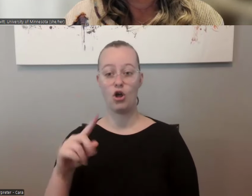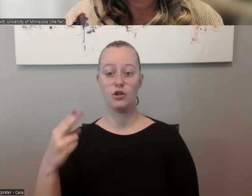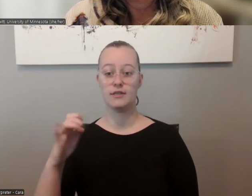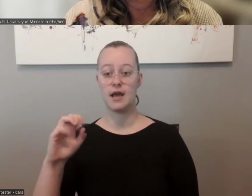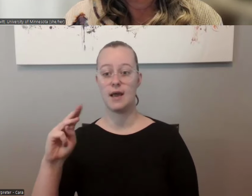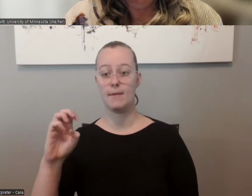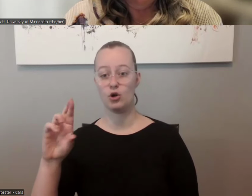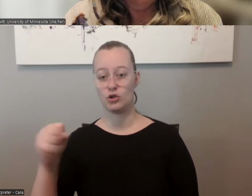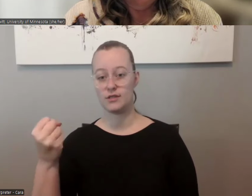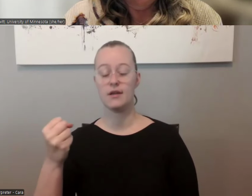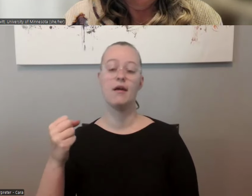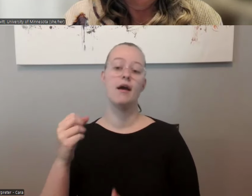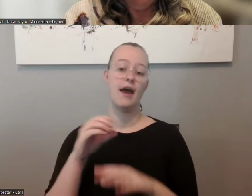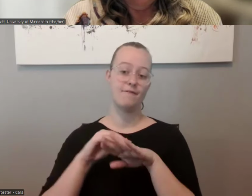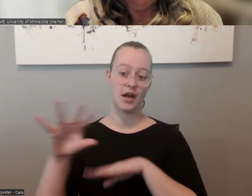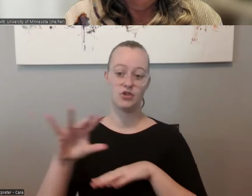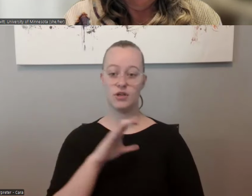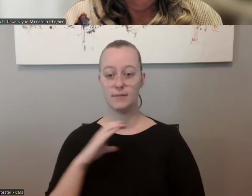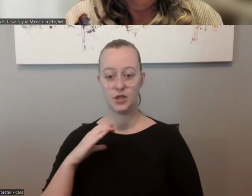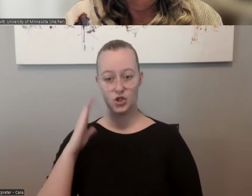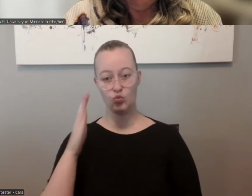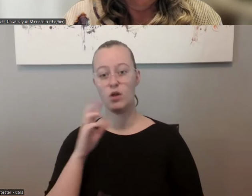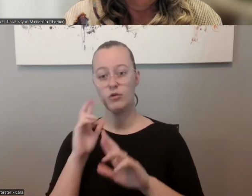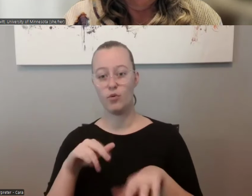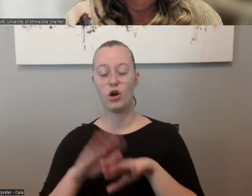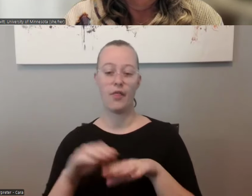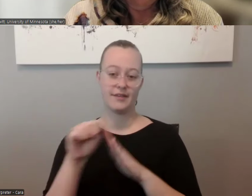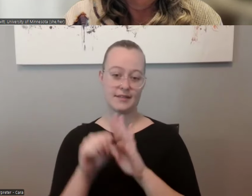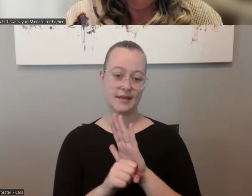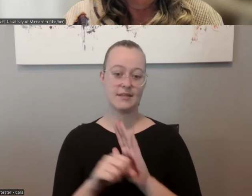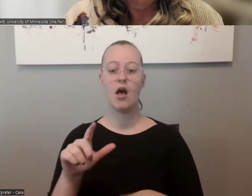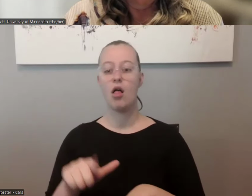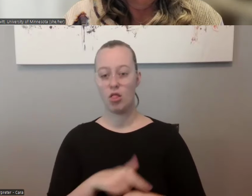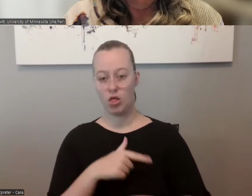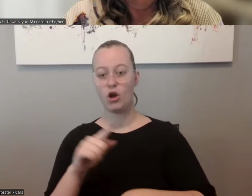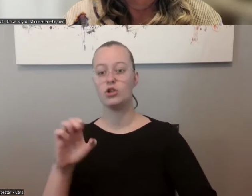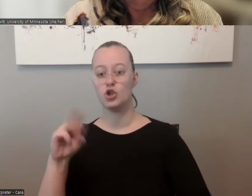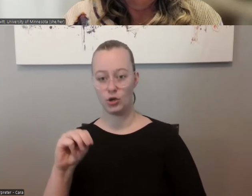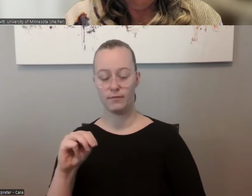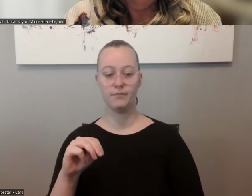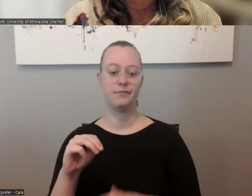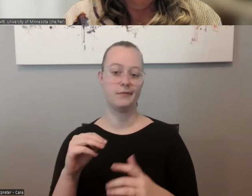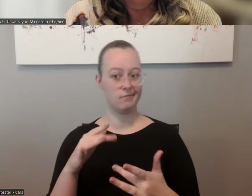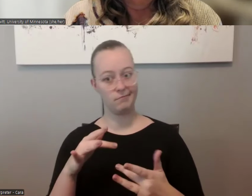Dementia Care Long Term Advisory Commission, which will report about the state's long term care facilities capacity and evaluate the